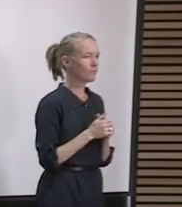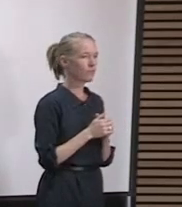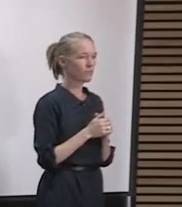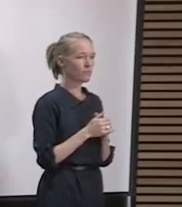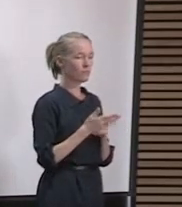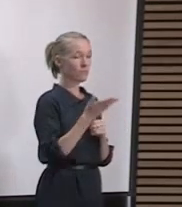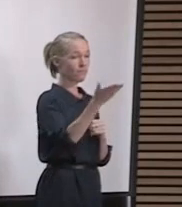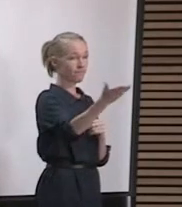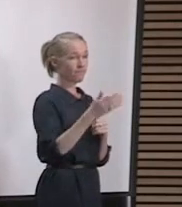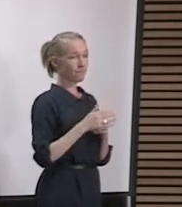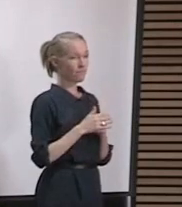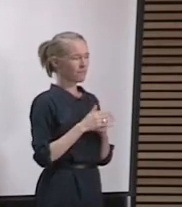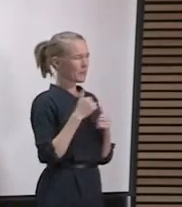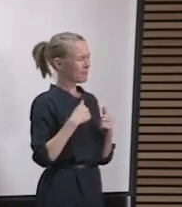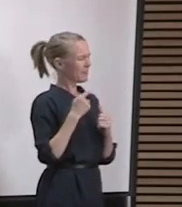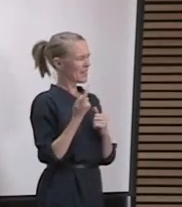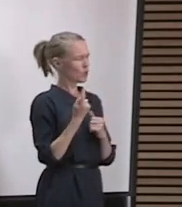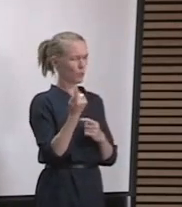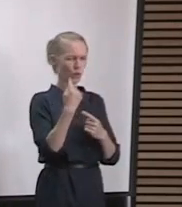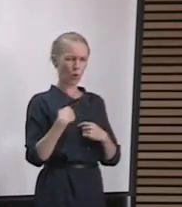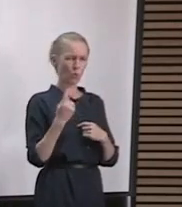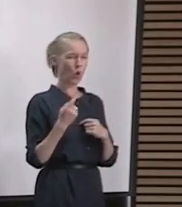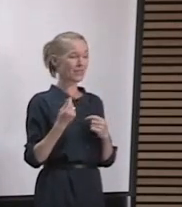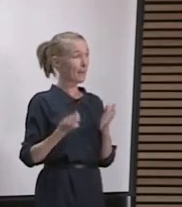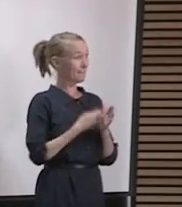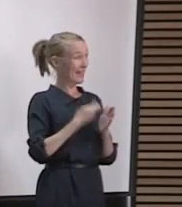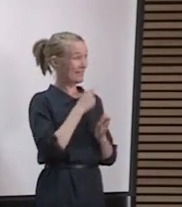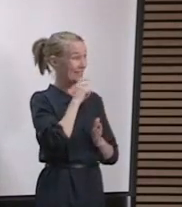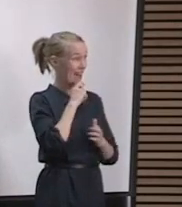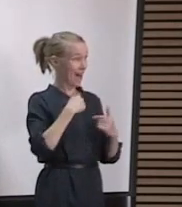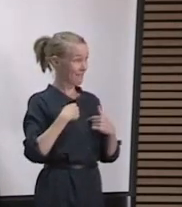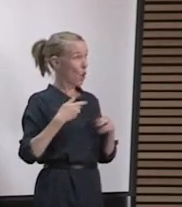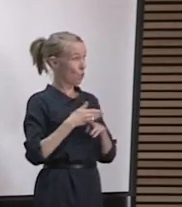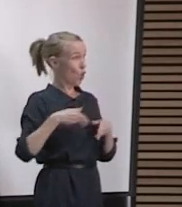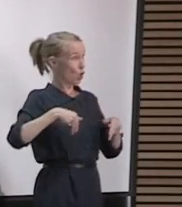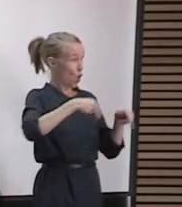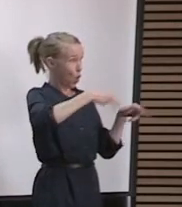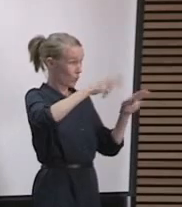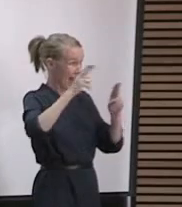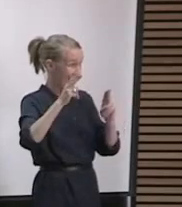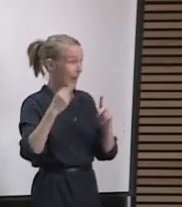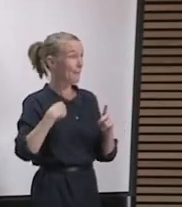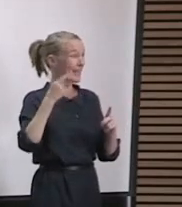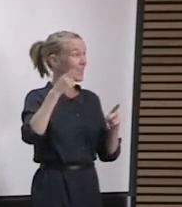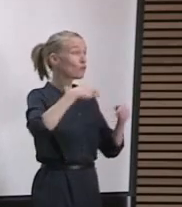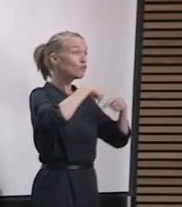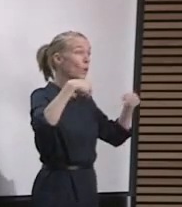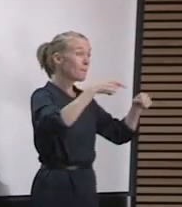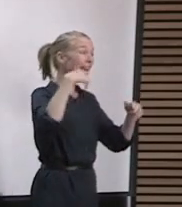Regarding the Rydges. We've had reports from returnees of maintenance workers entering their rooms